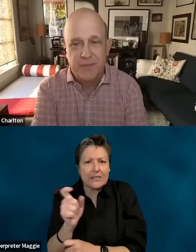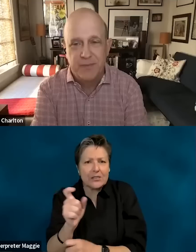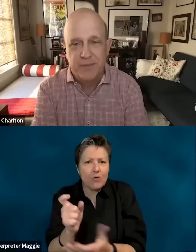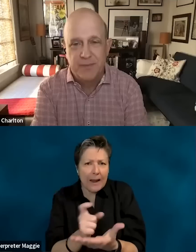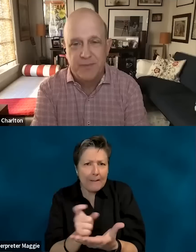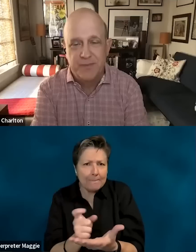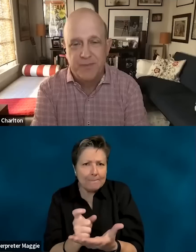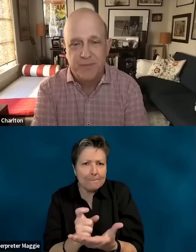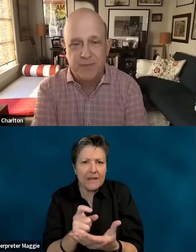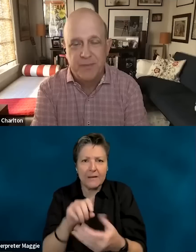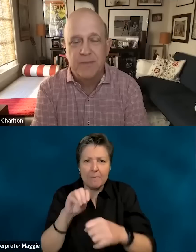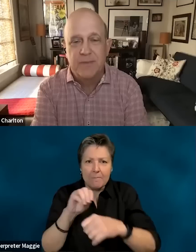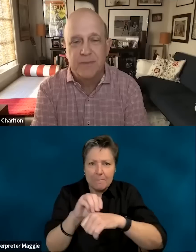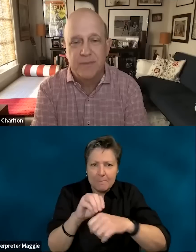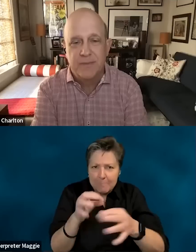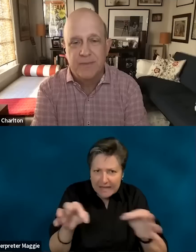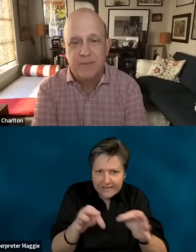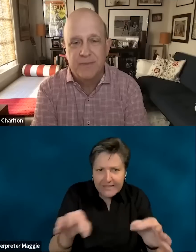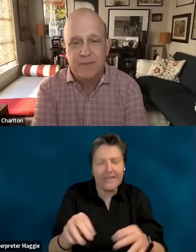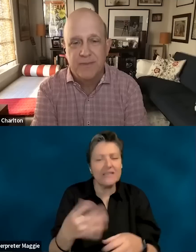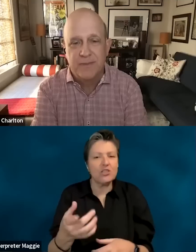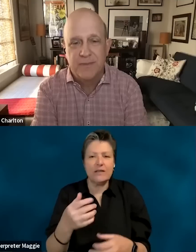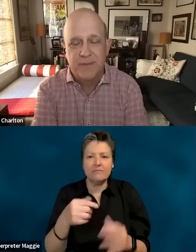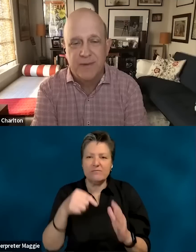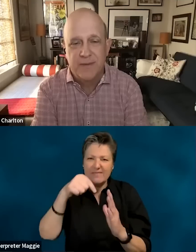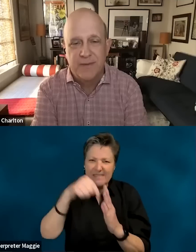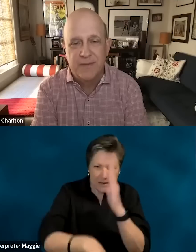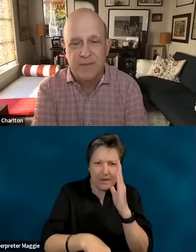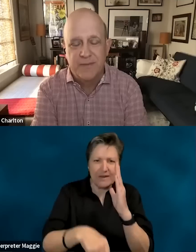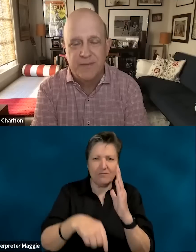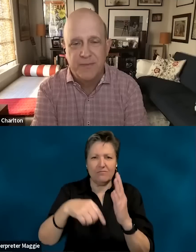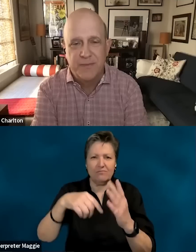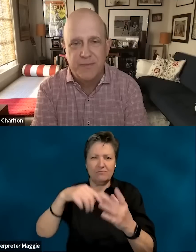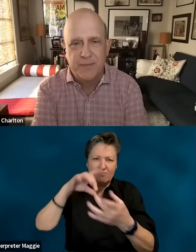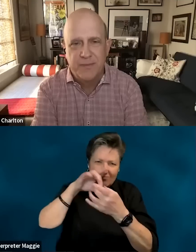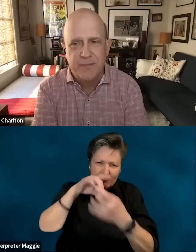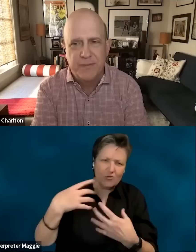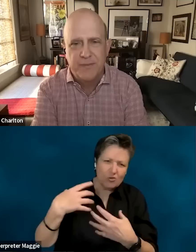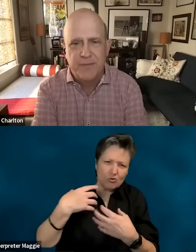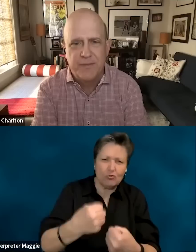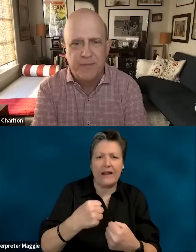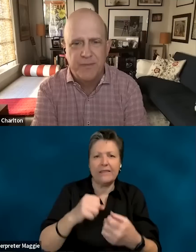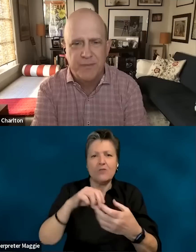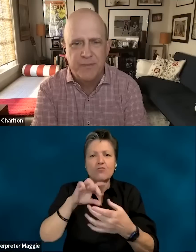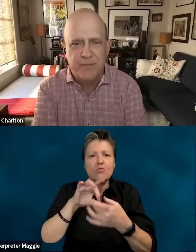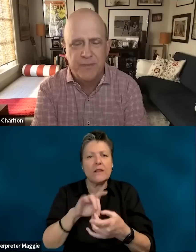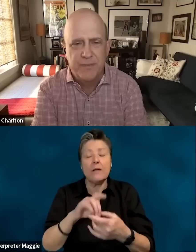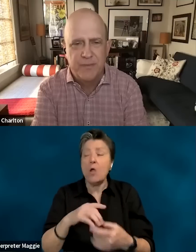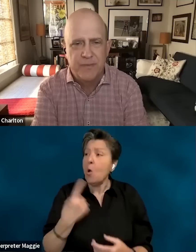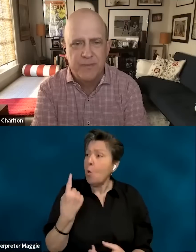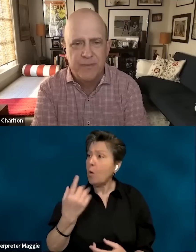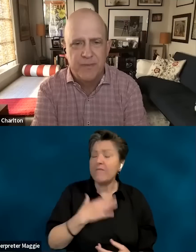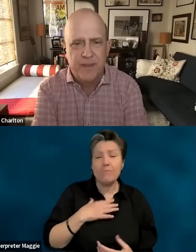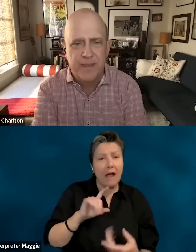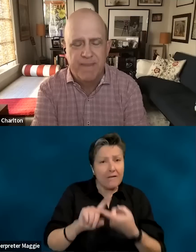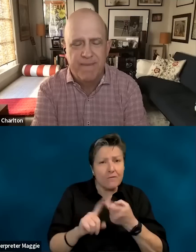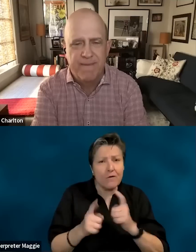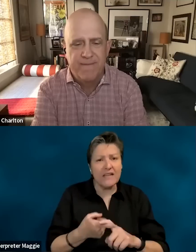and then deepen them. Like, one of my friends is like a pretty, he's been a fairly well-known actor for many, many years.